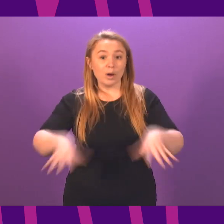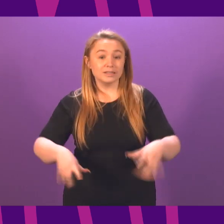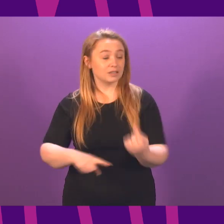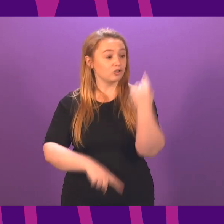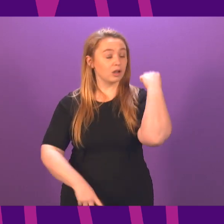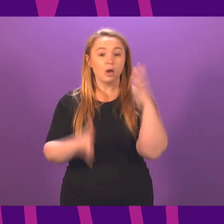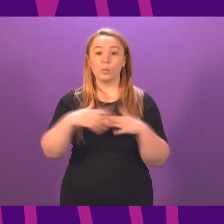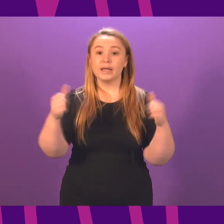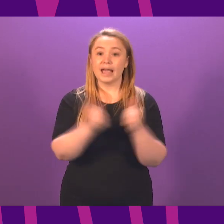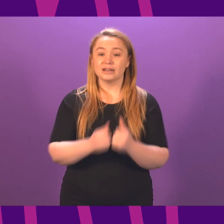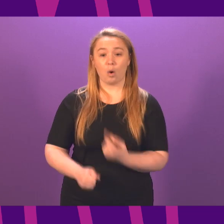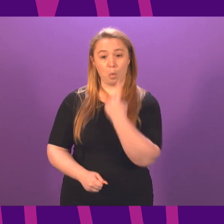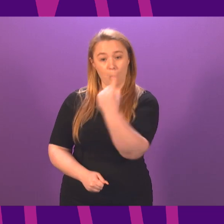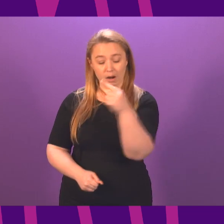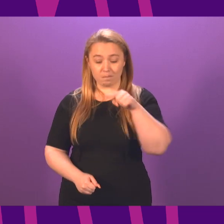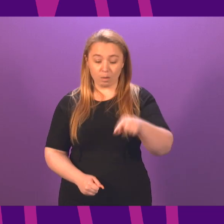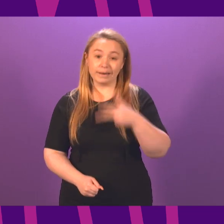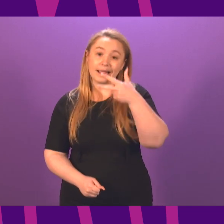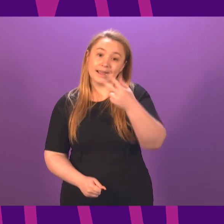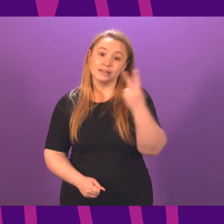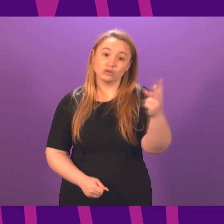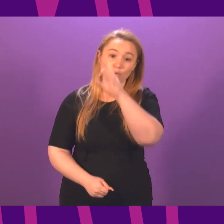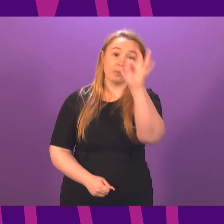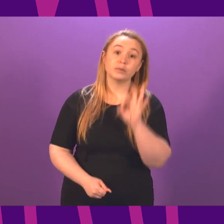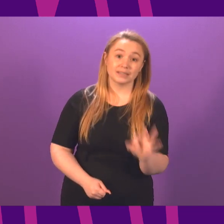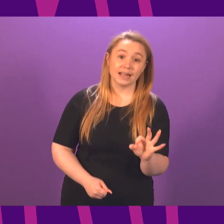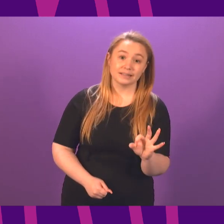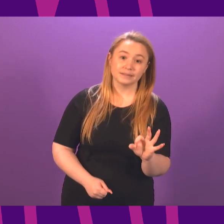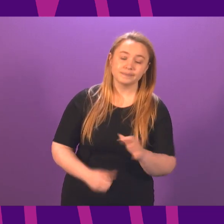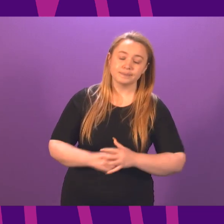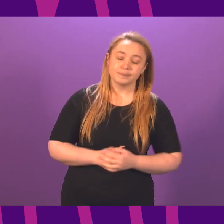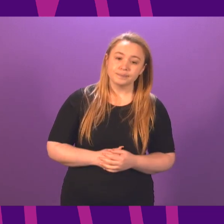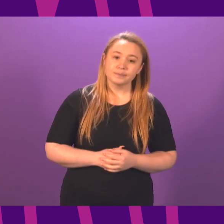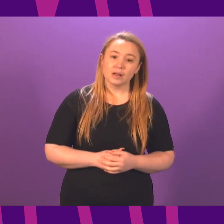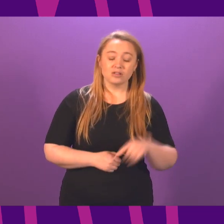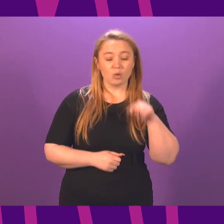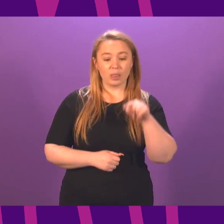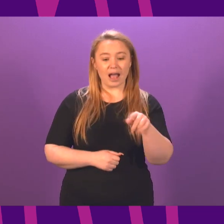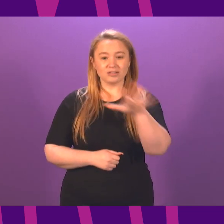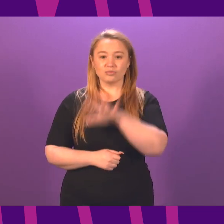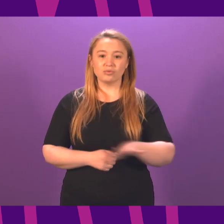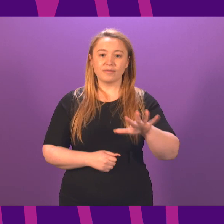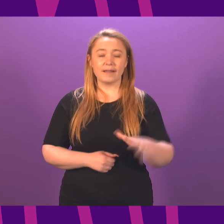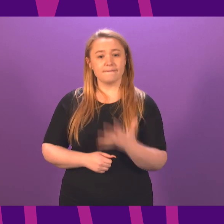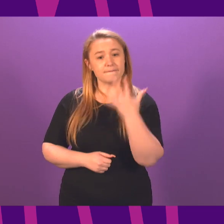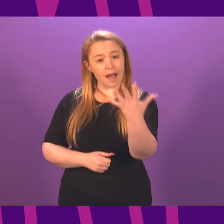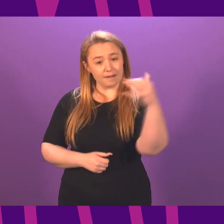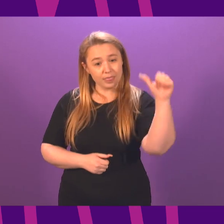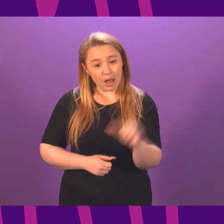at 1.82 per cent. To put that in real terms, that is something like 5,000 doses since the